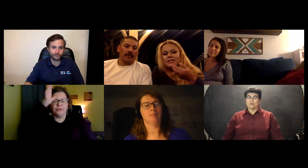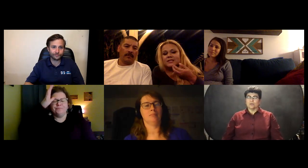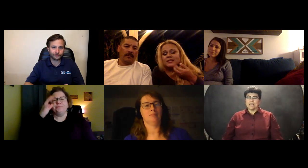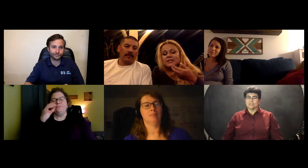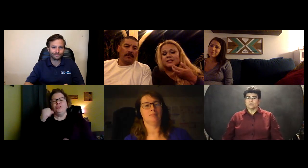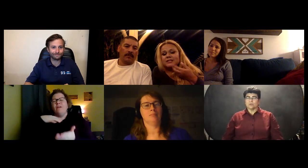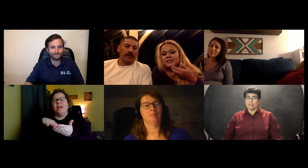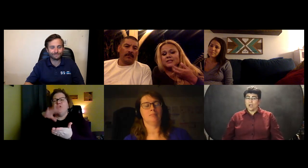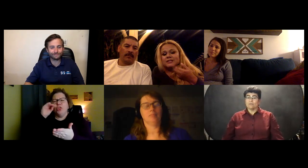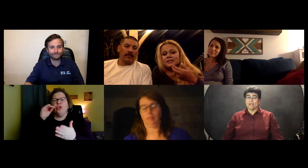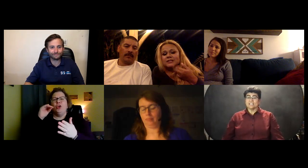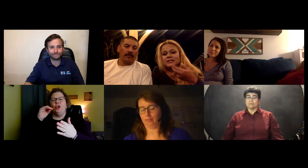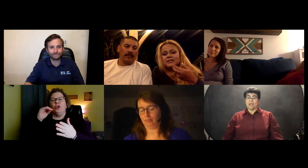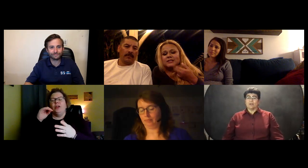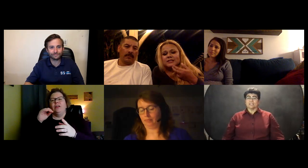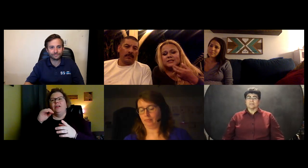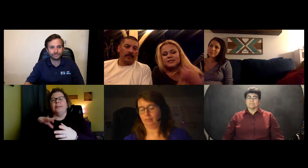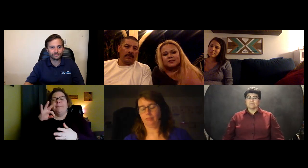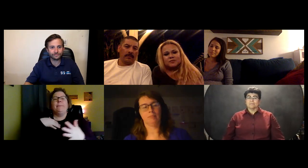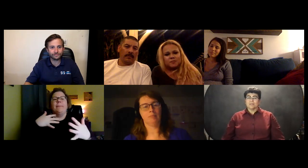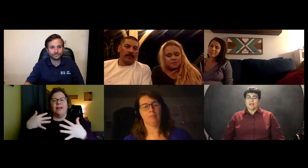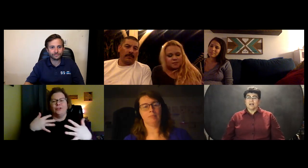he has and you have rights as a parent